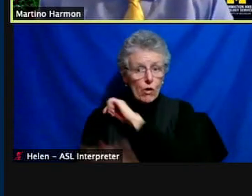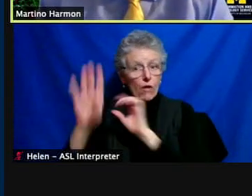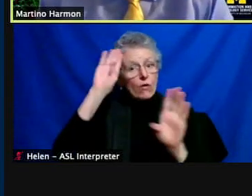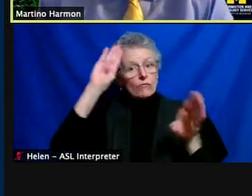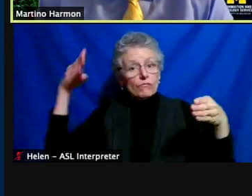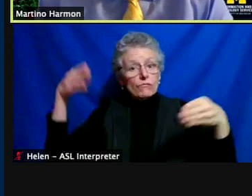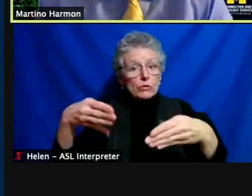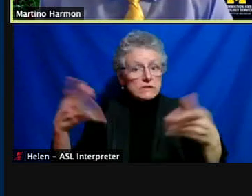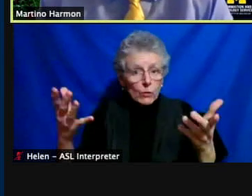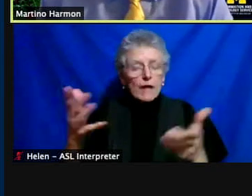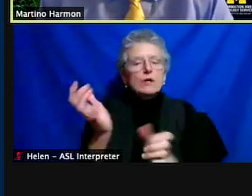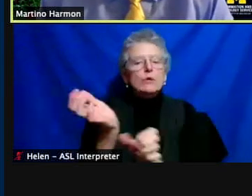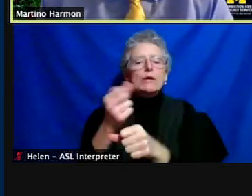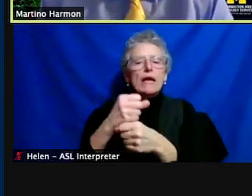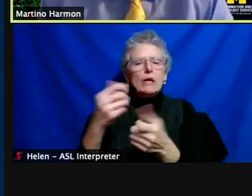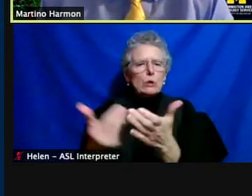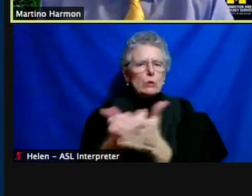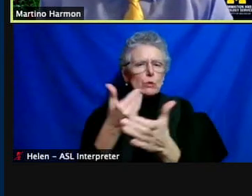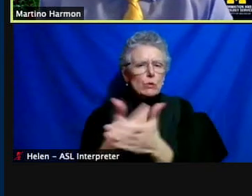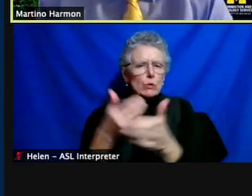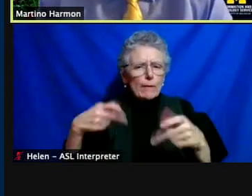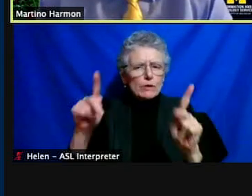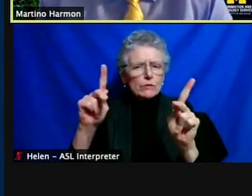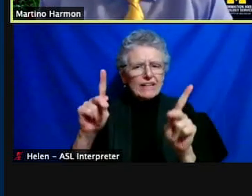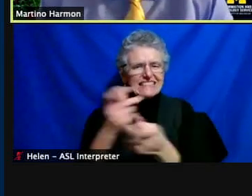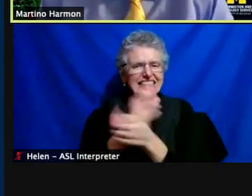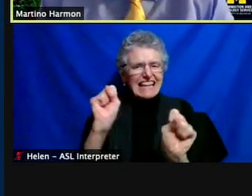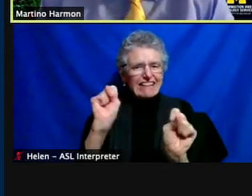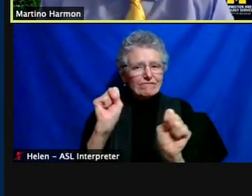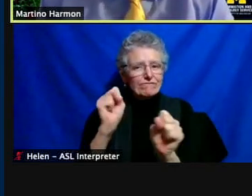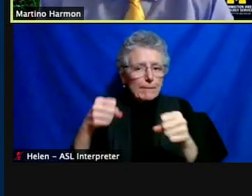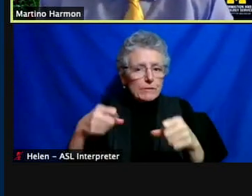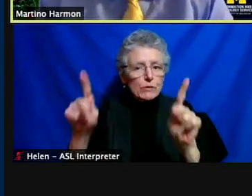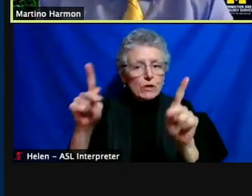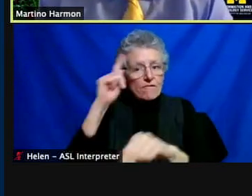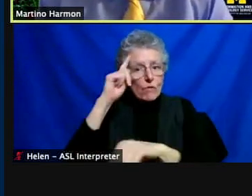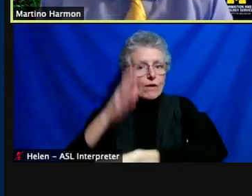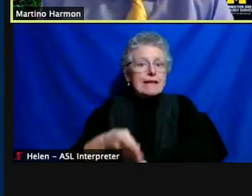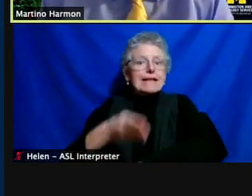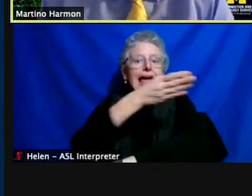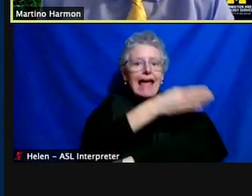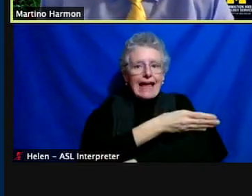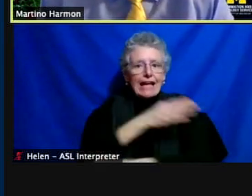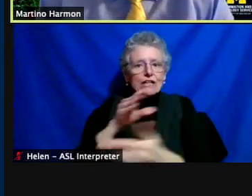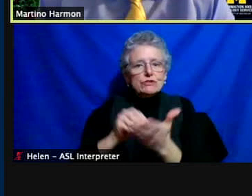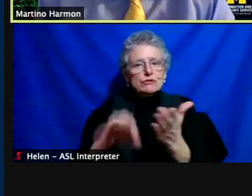creating new opportunities and safe opportunities to enhance student belonging and engagement.